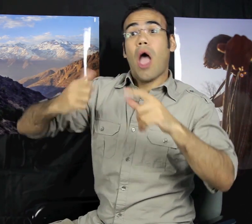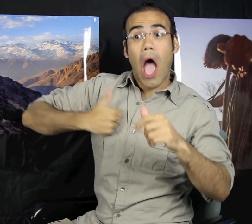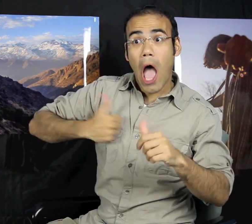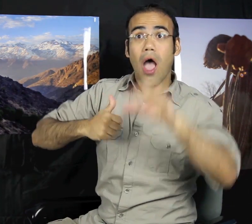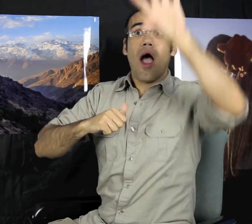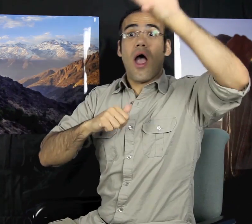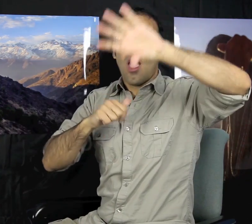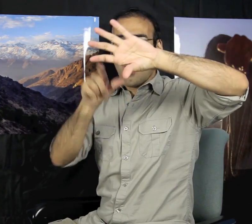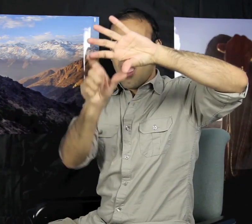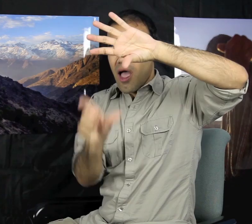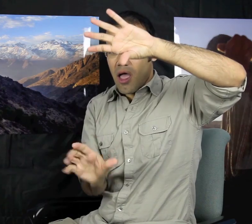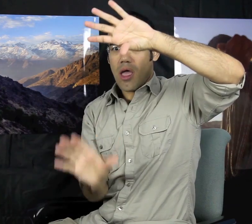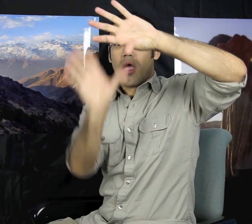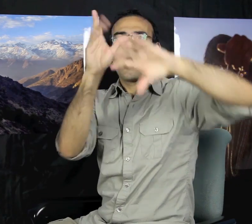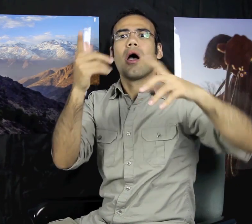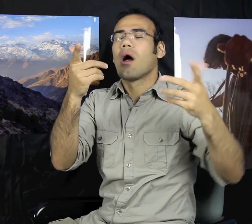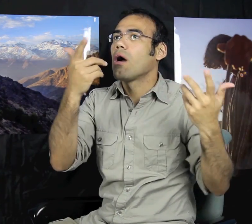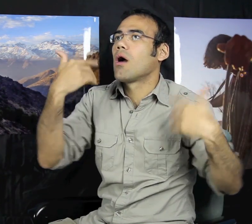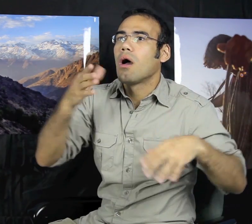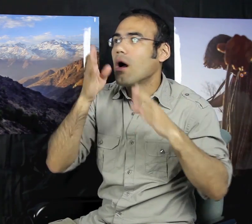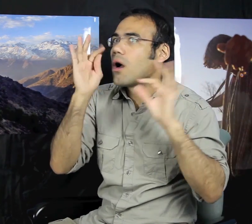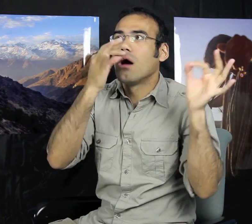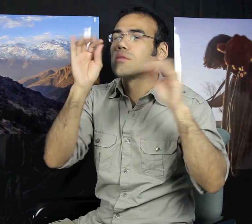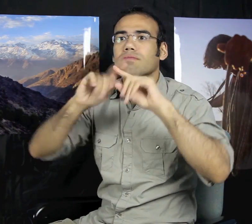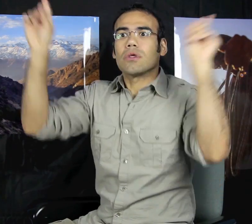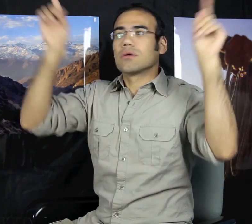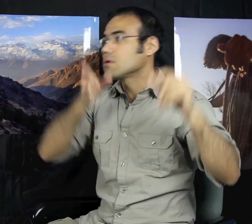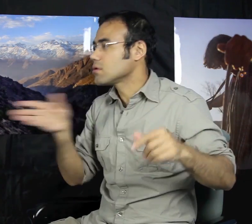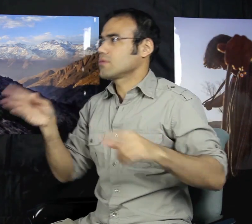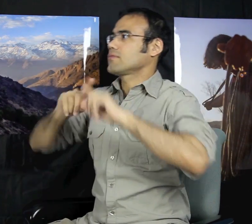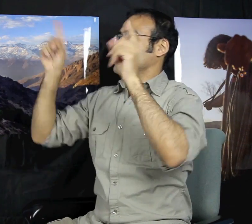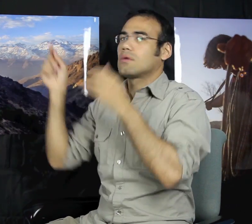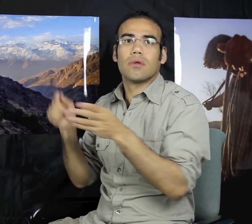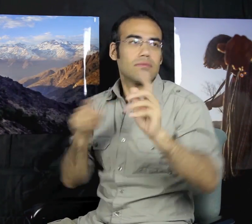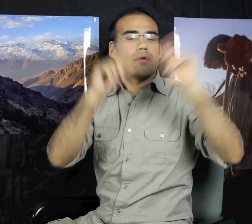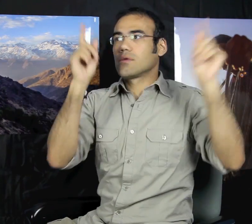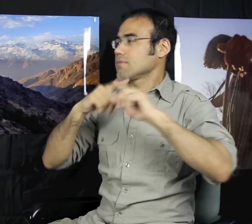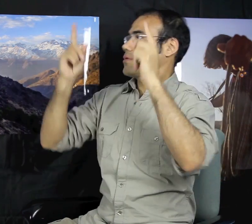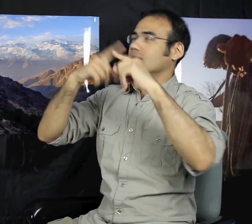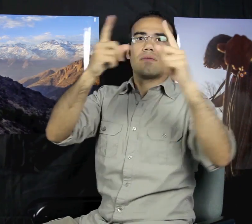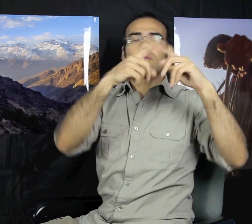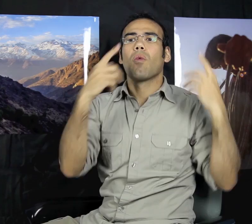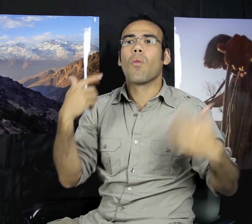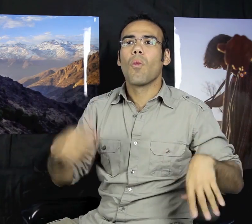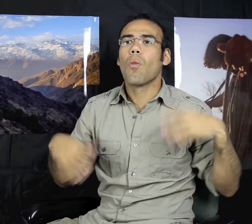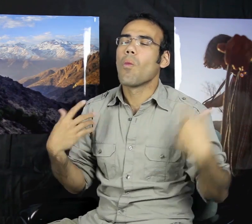The mountain range extended into Canada so everywhere I went, it was different in every direction.